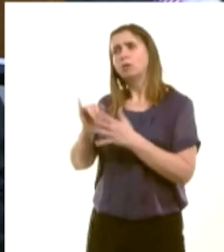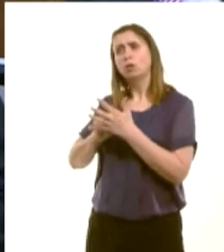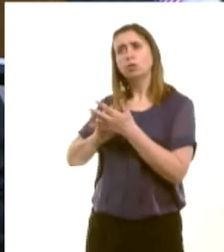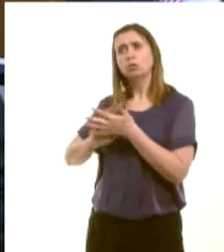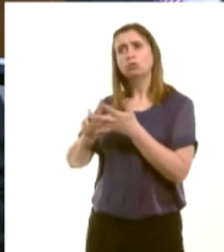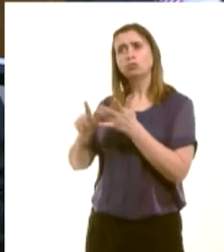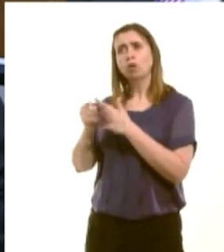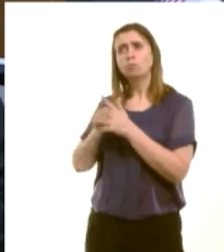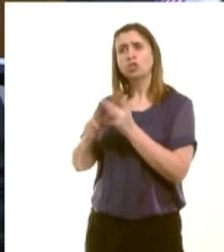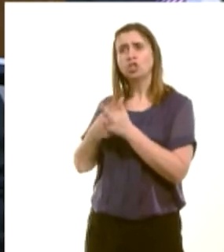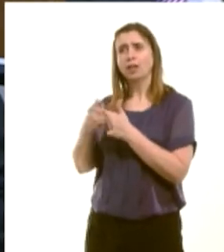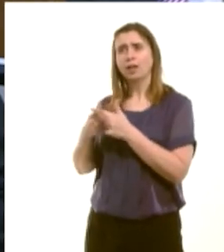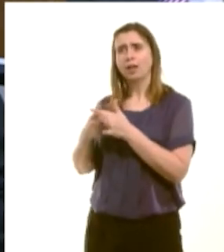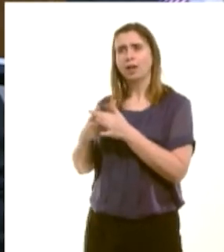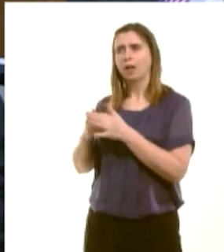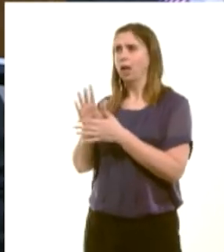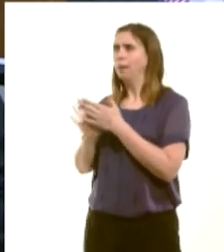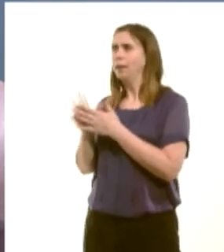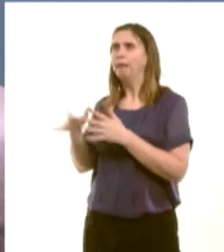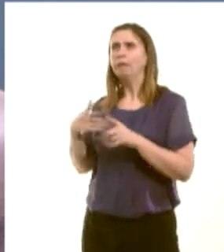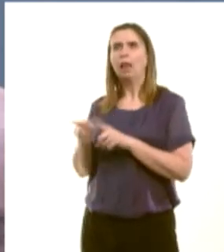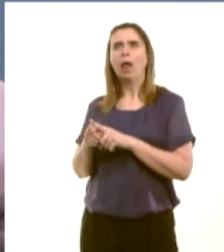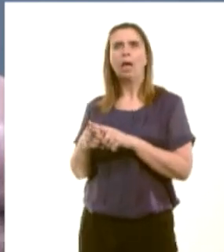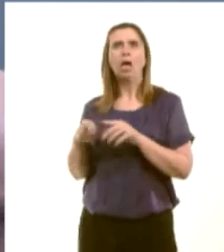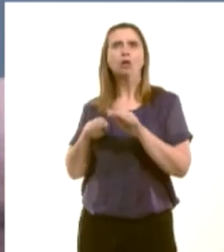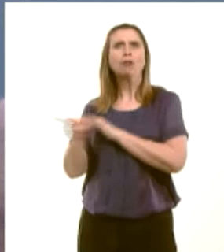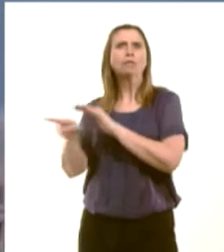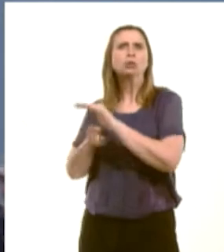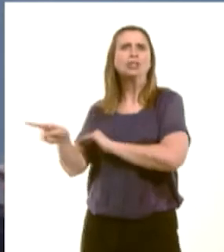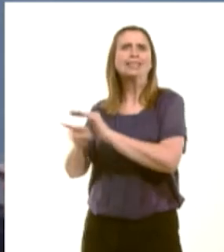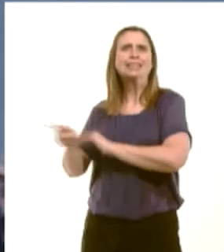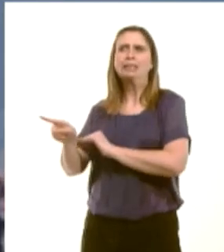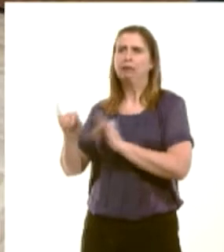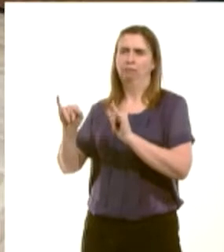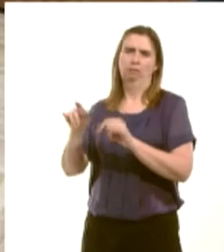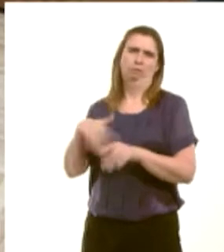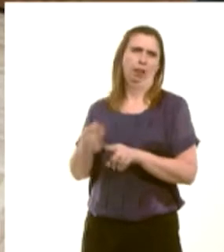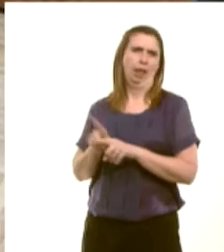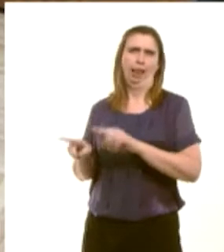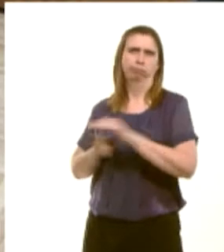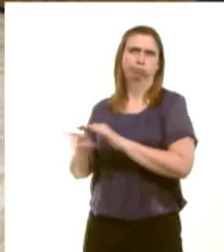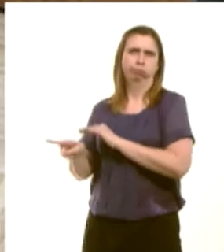are not refugees; they are people who use the NHS in another part of the UK, and the